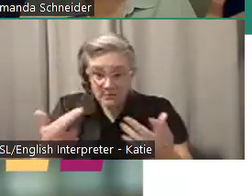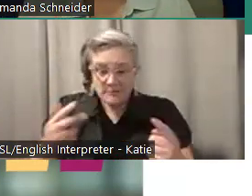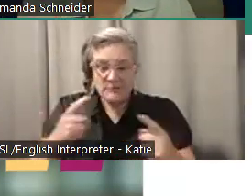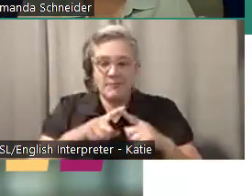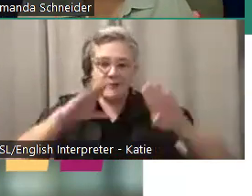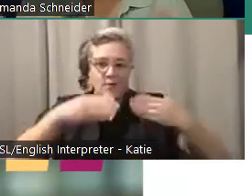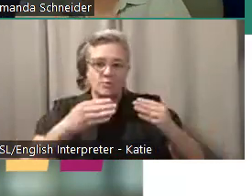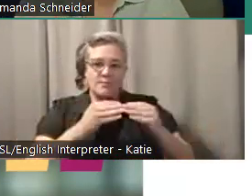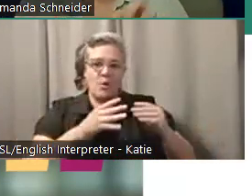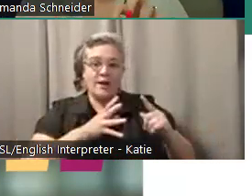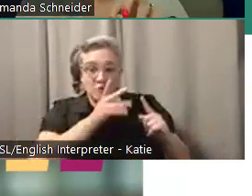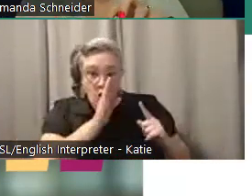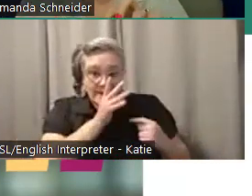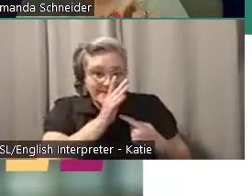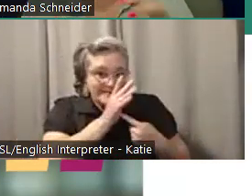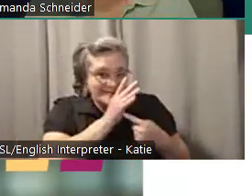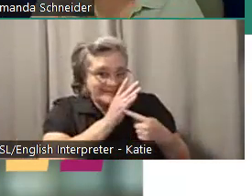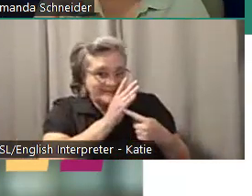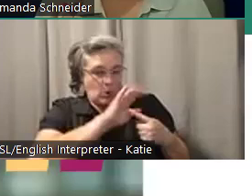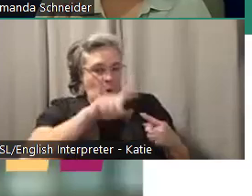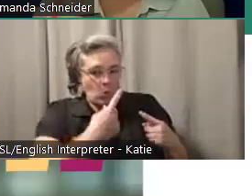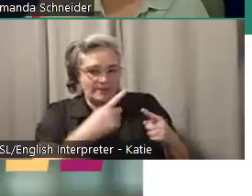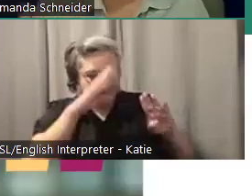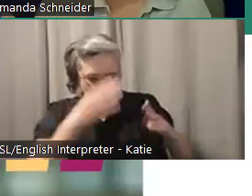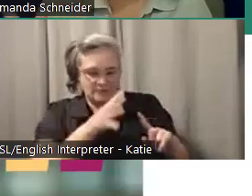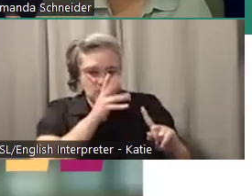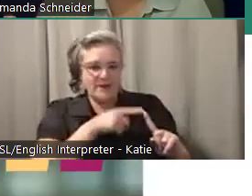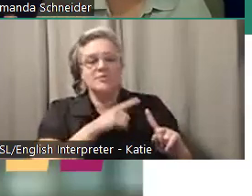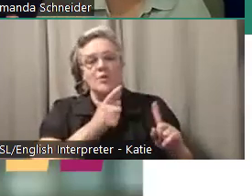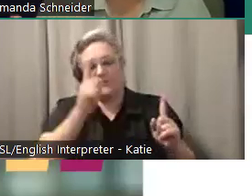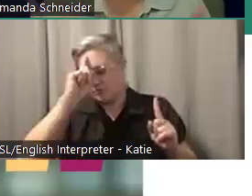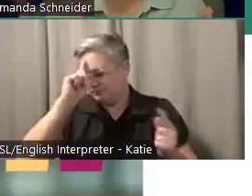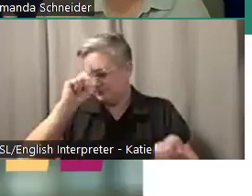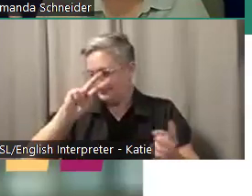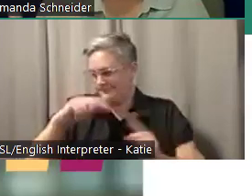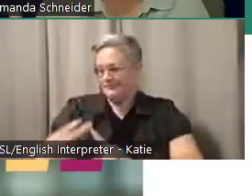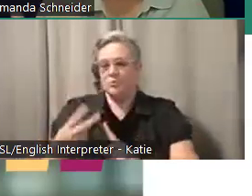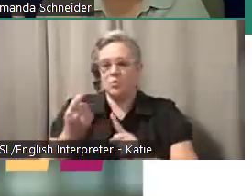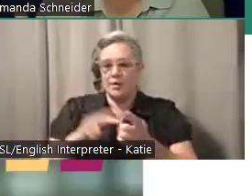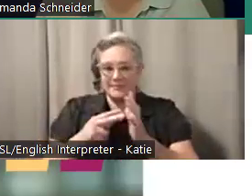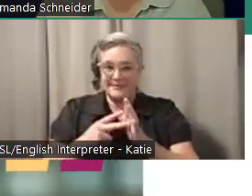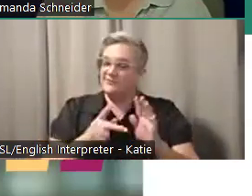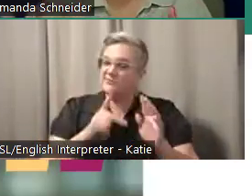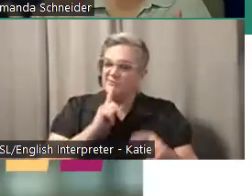The word talking, and really, you just have to change your mindset. What we really mean there is language. So,